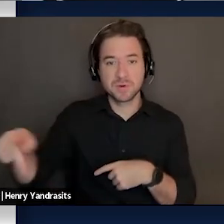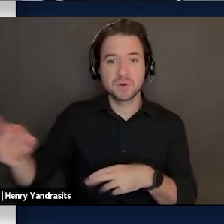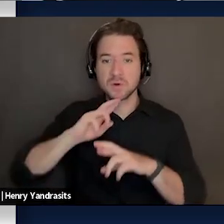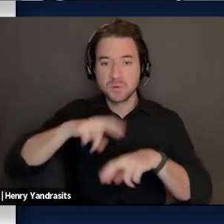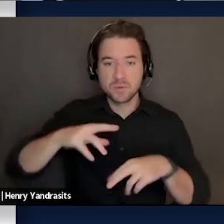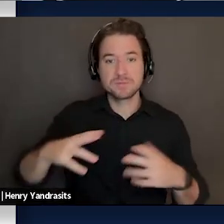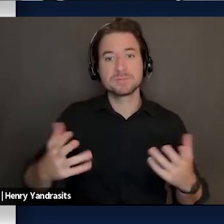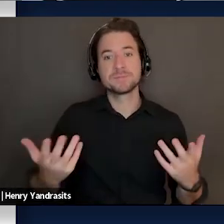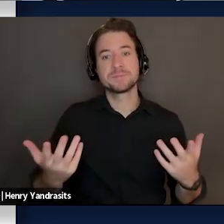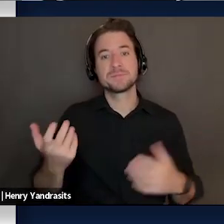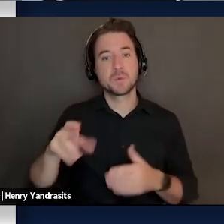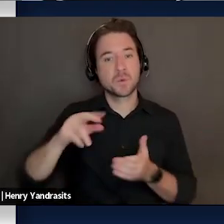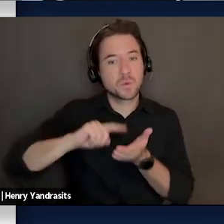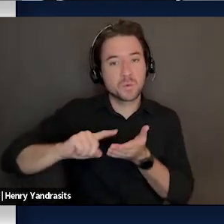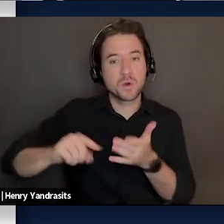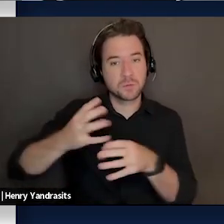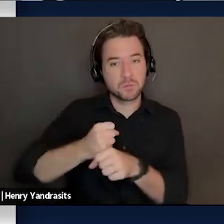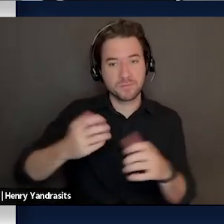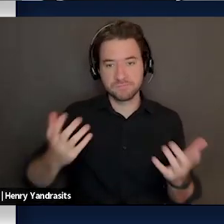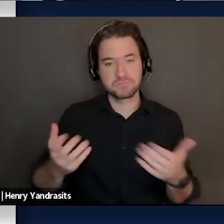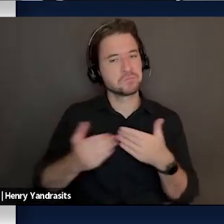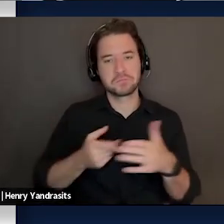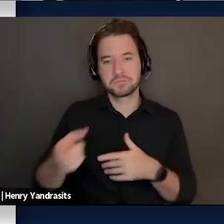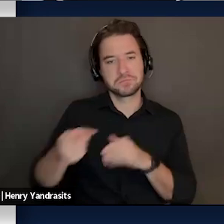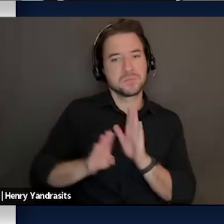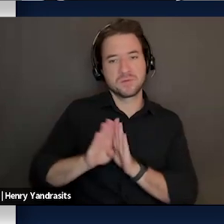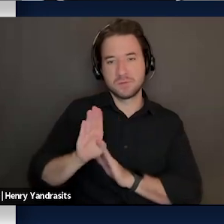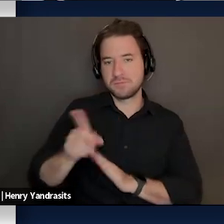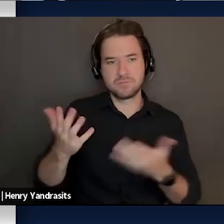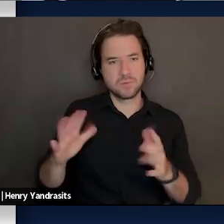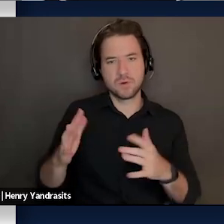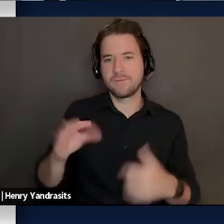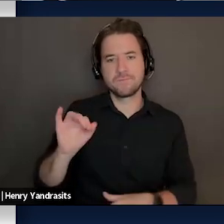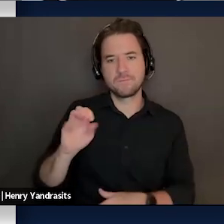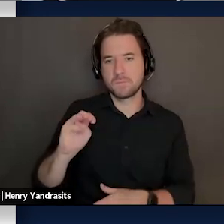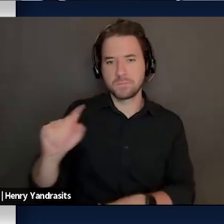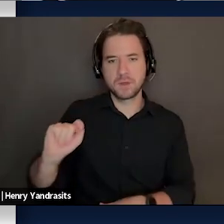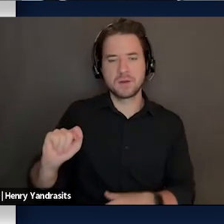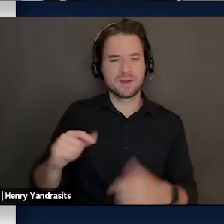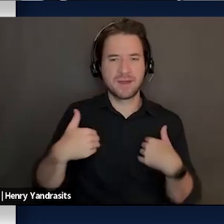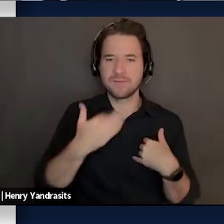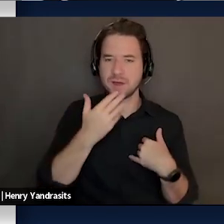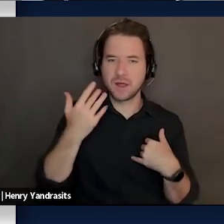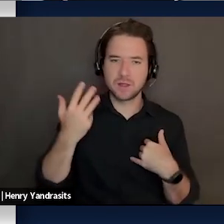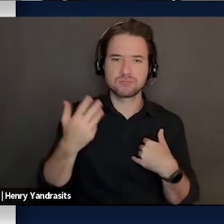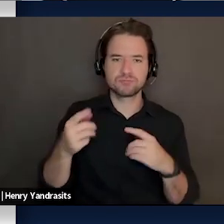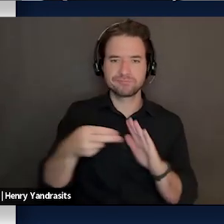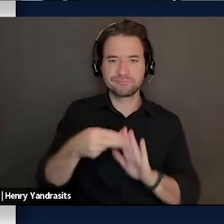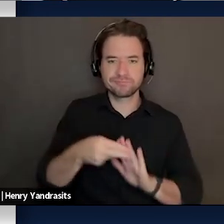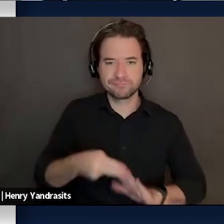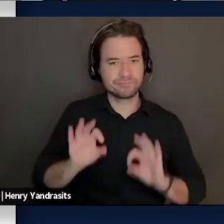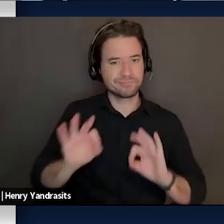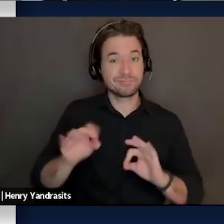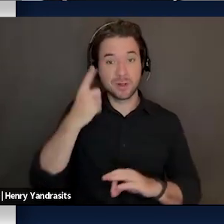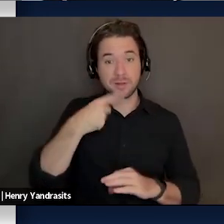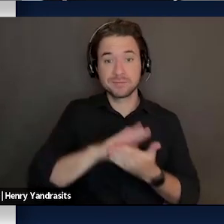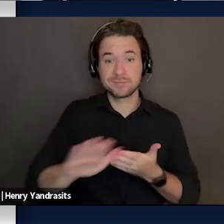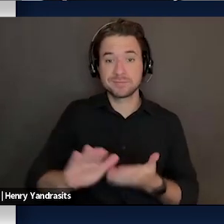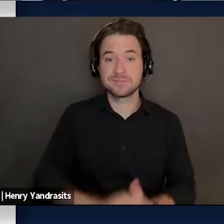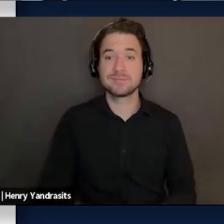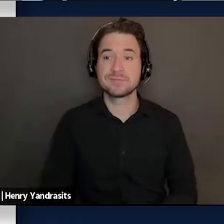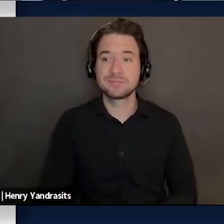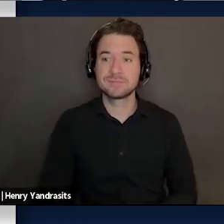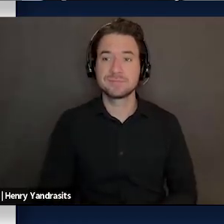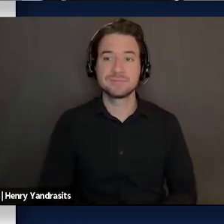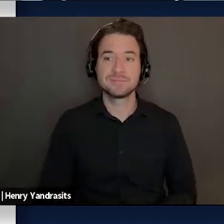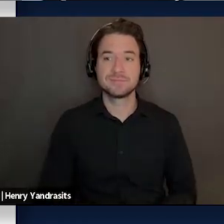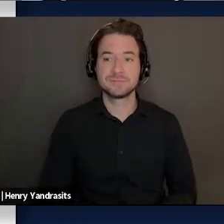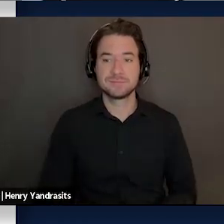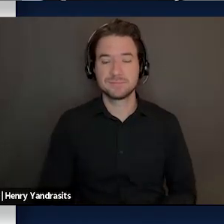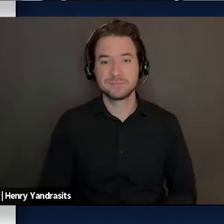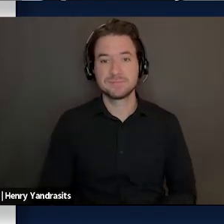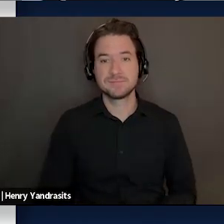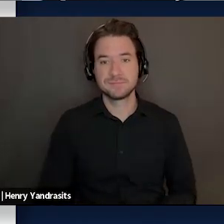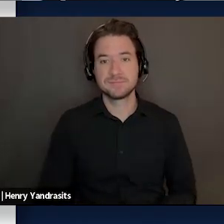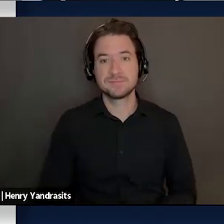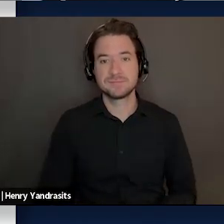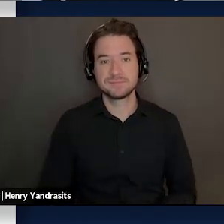Um, or research briefs, whatever you're creating, and they're already formatted and color-coded for a nice display.